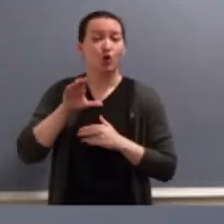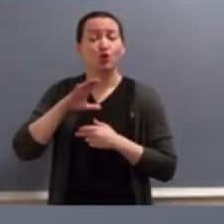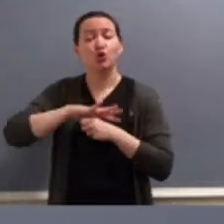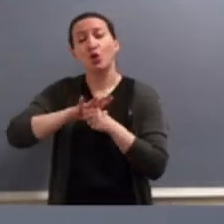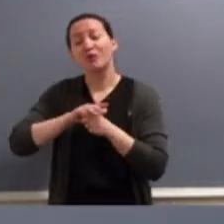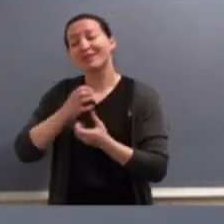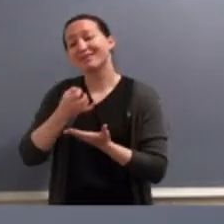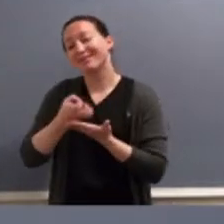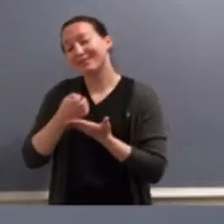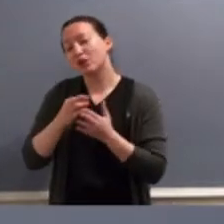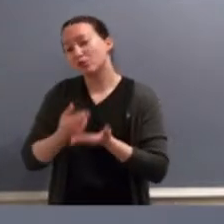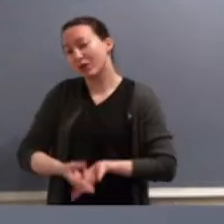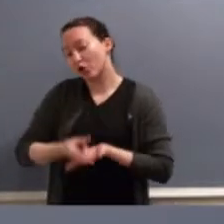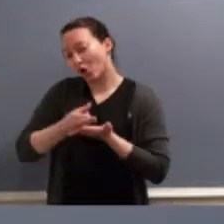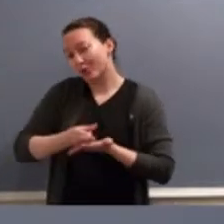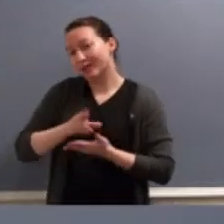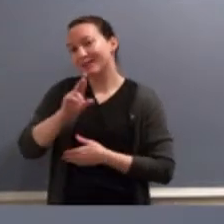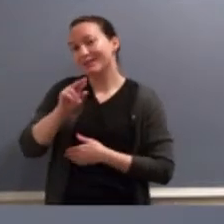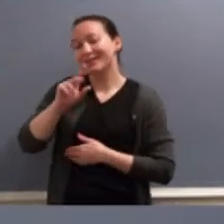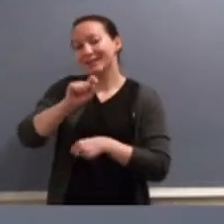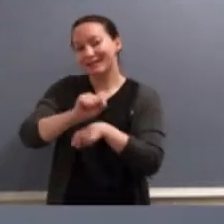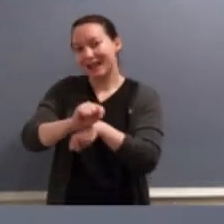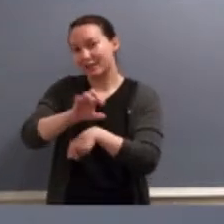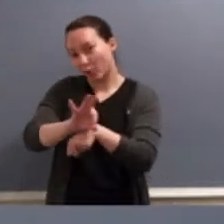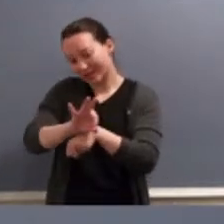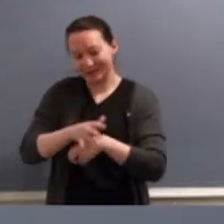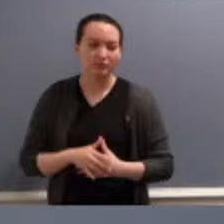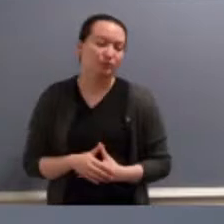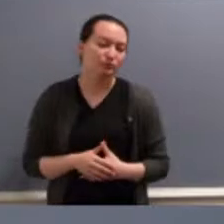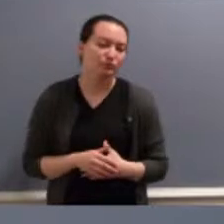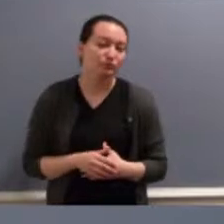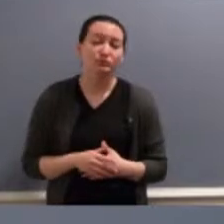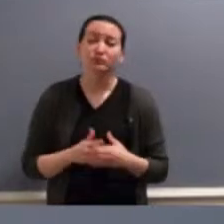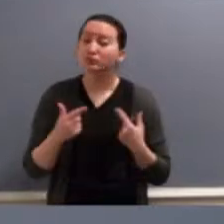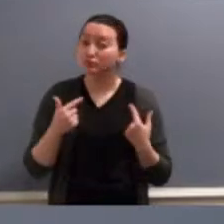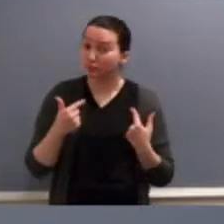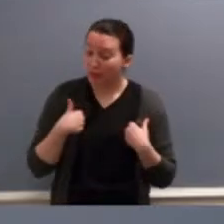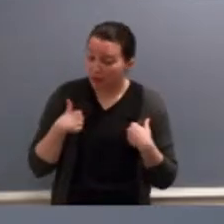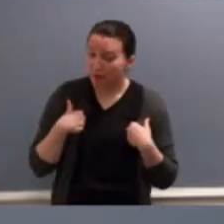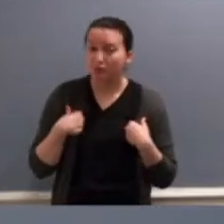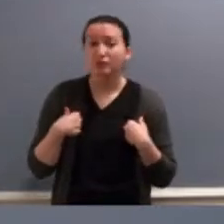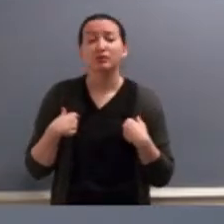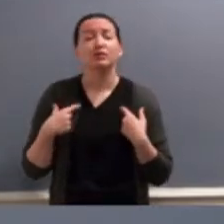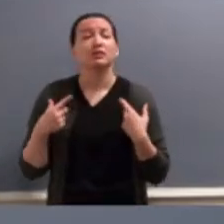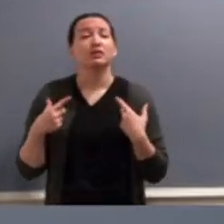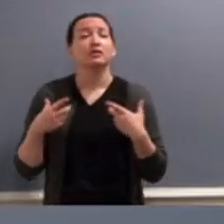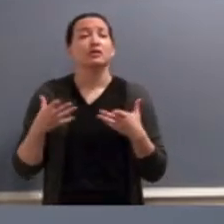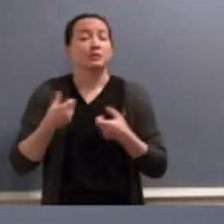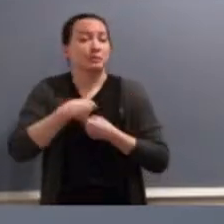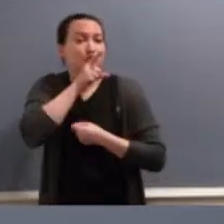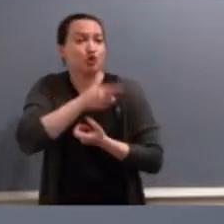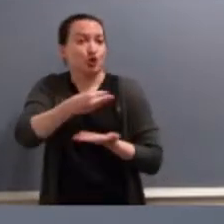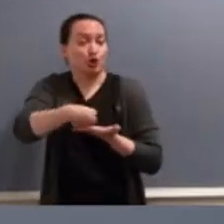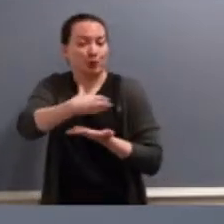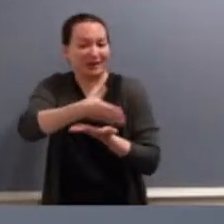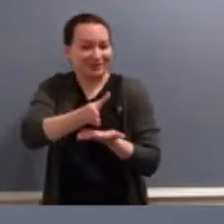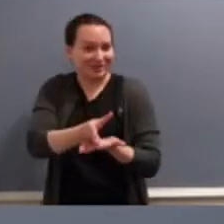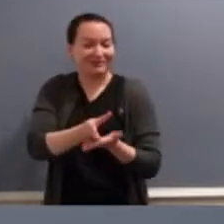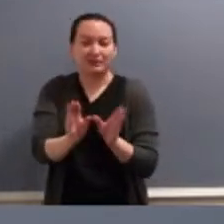recovery and relief task force so for me I want to make sure that the budget obviously structurally